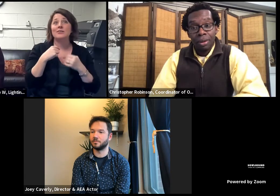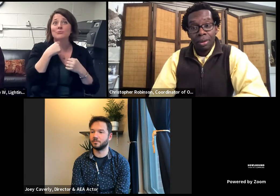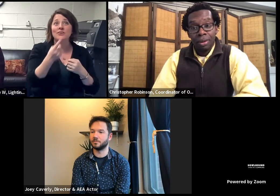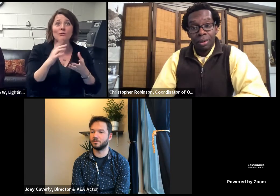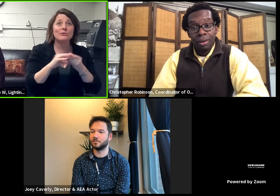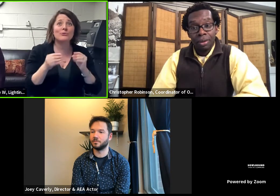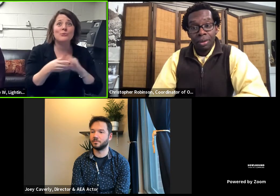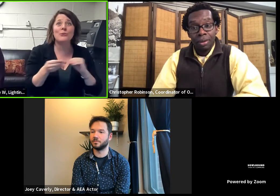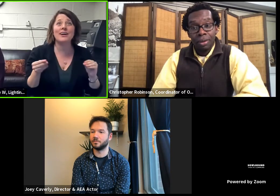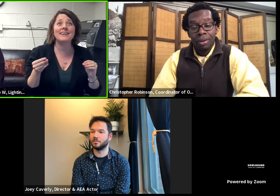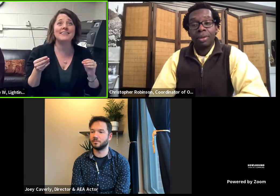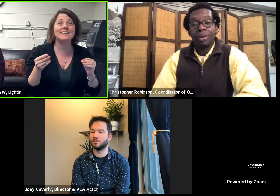But going back to--